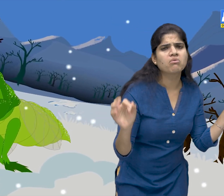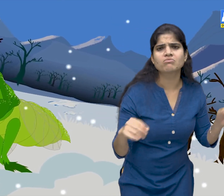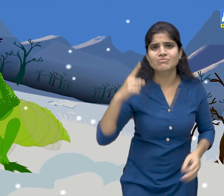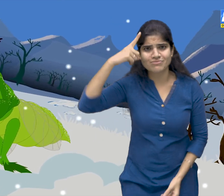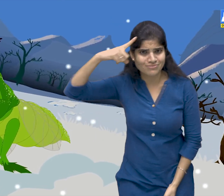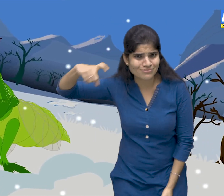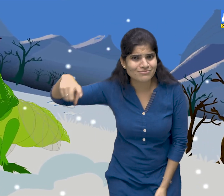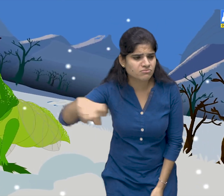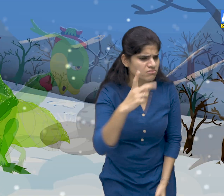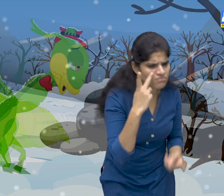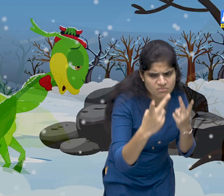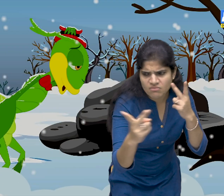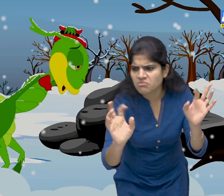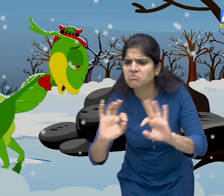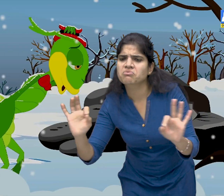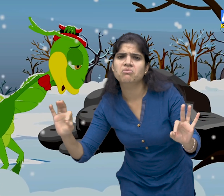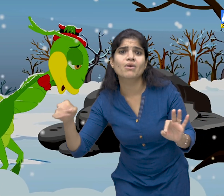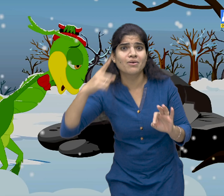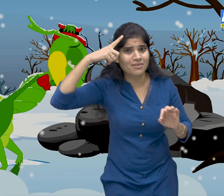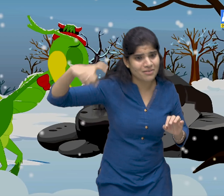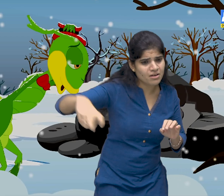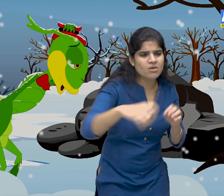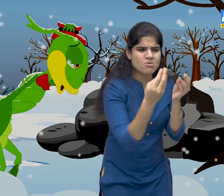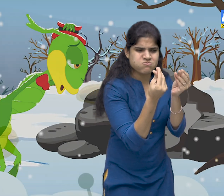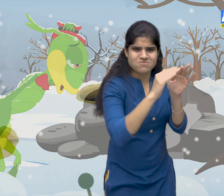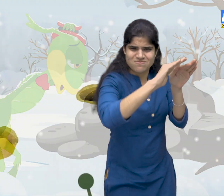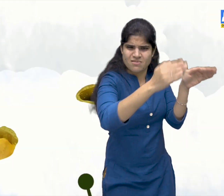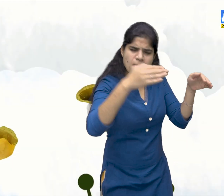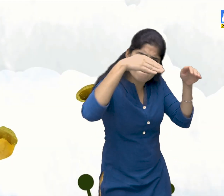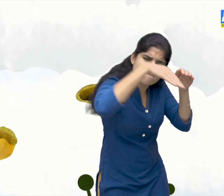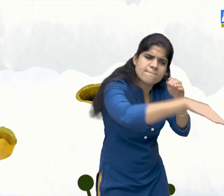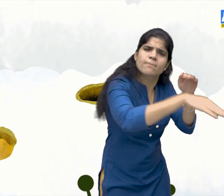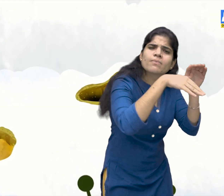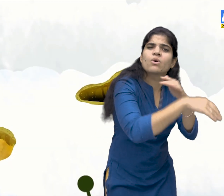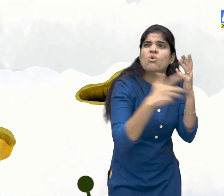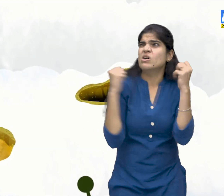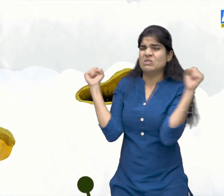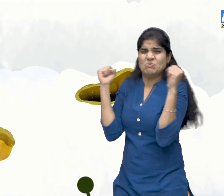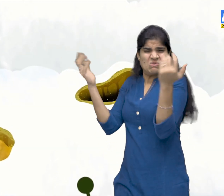He didn't even find a single ant over there. Because the ants were living inside the hole